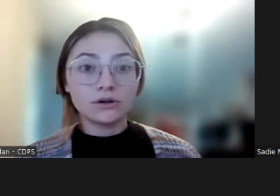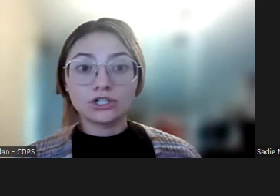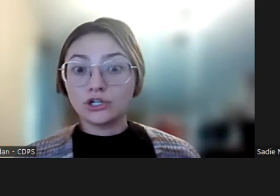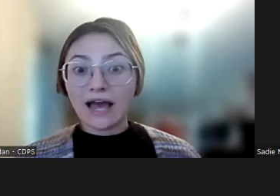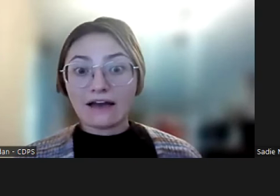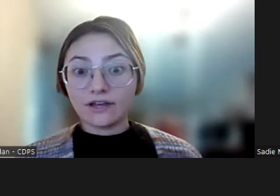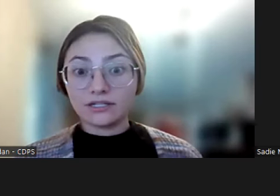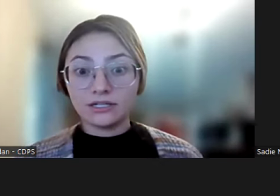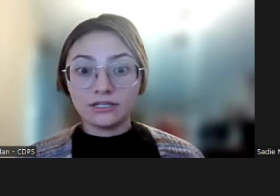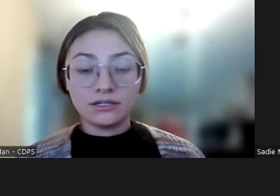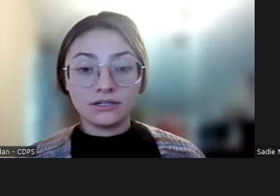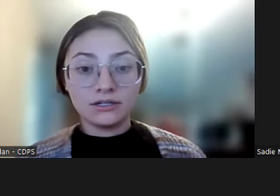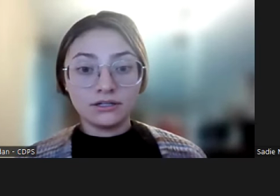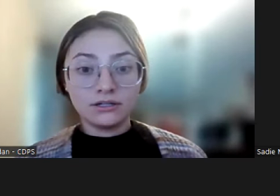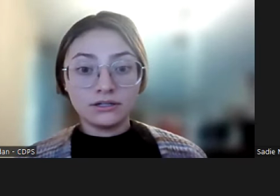or do you have it?